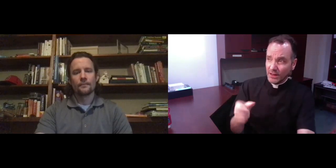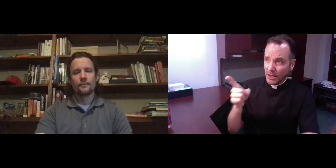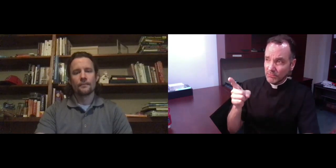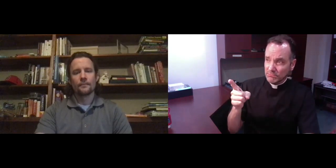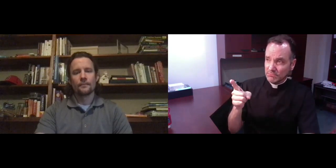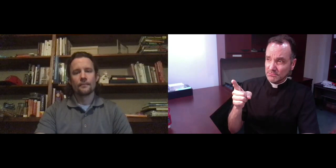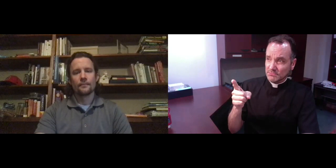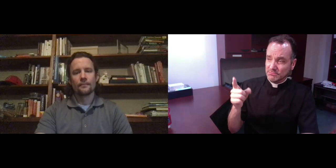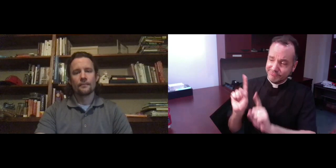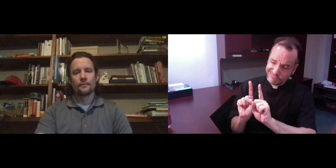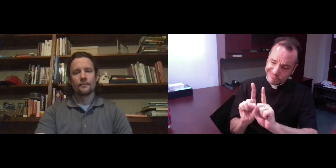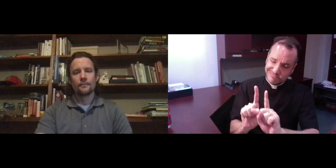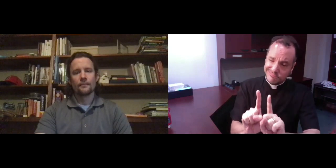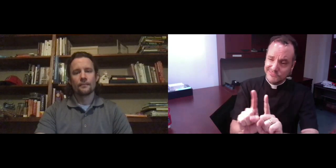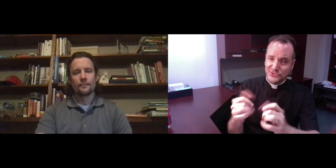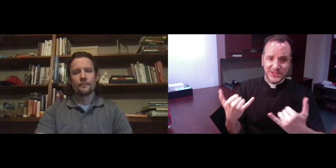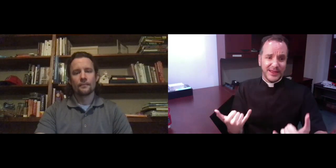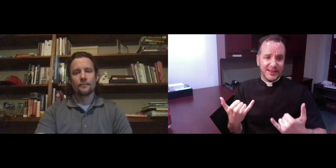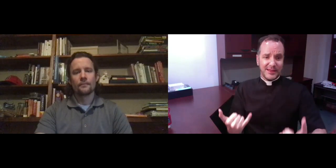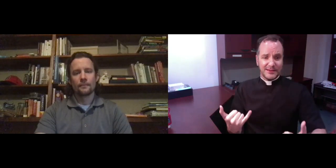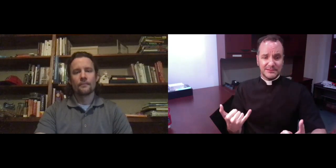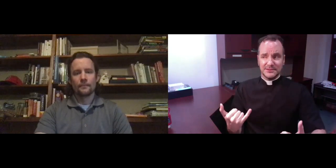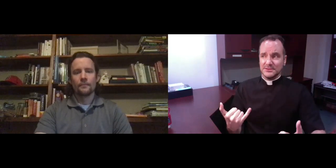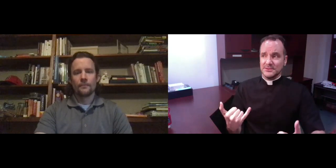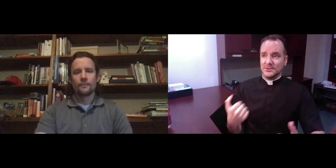If we know that Jesus is in control and we follow him